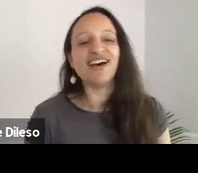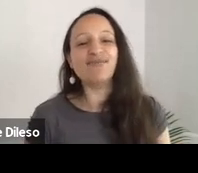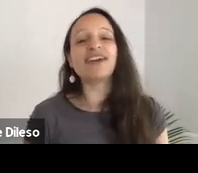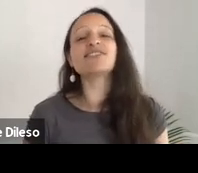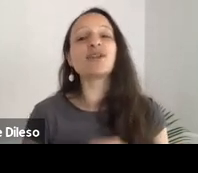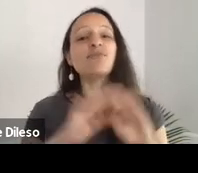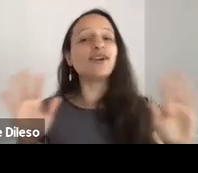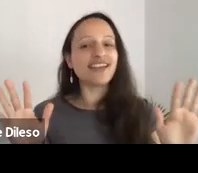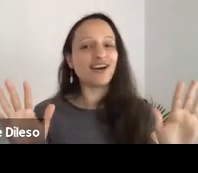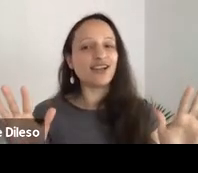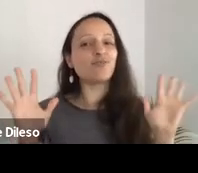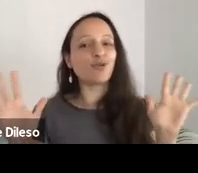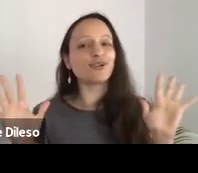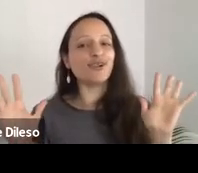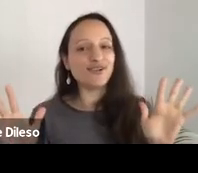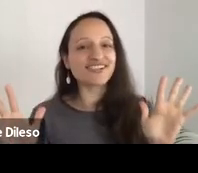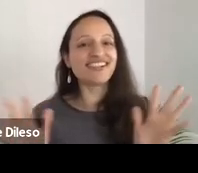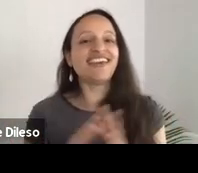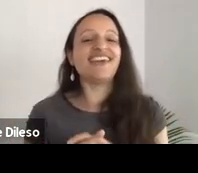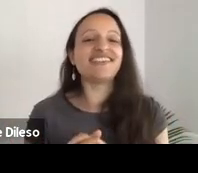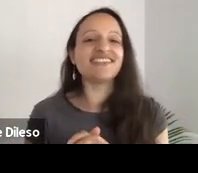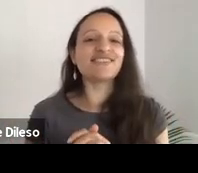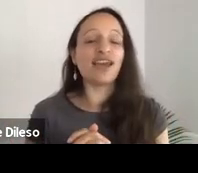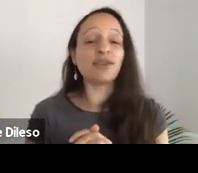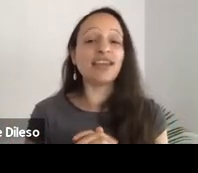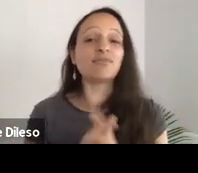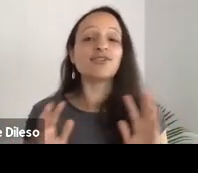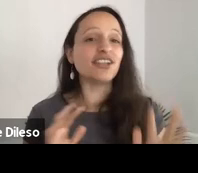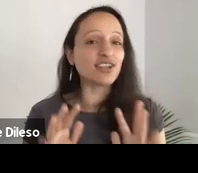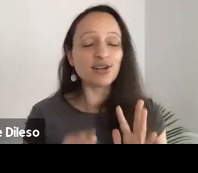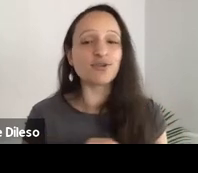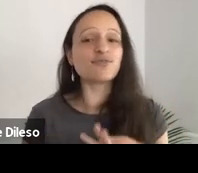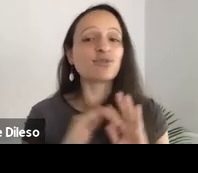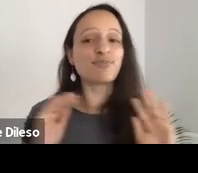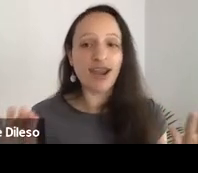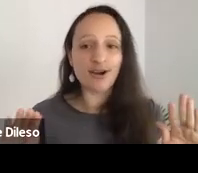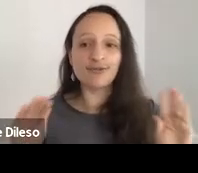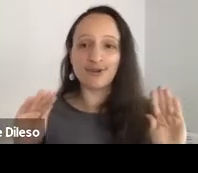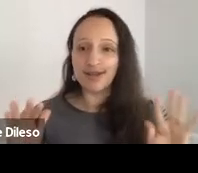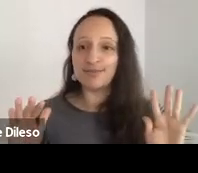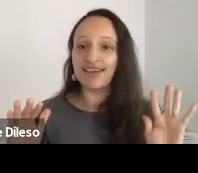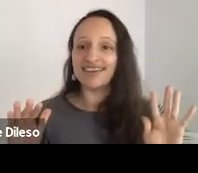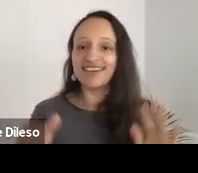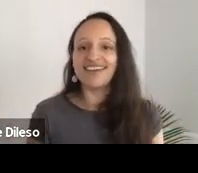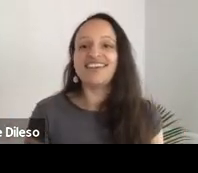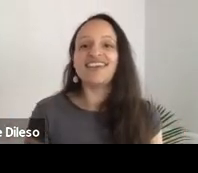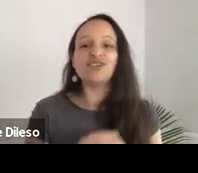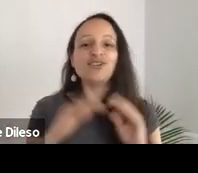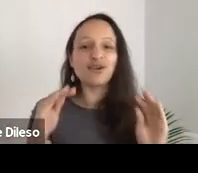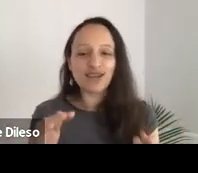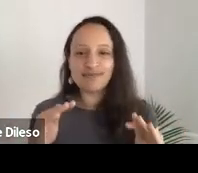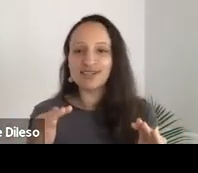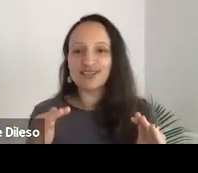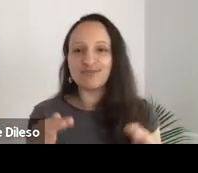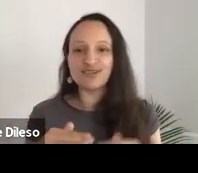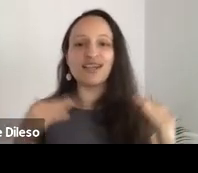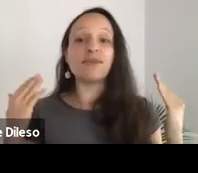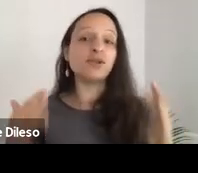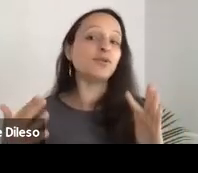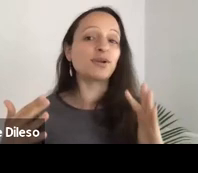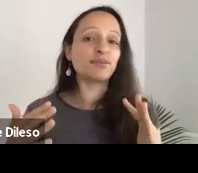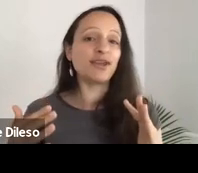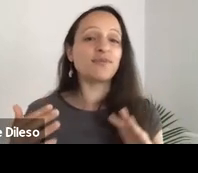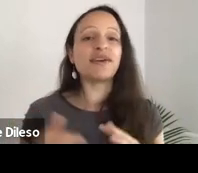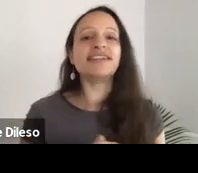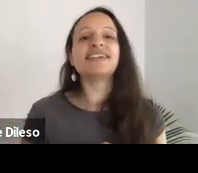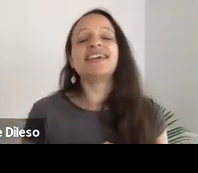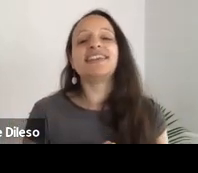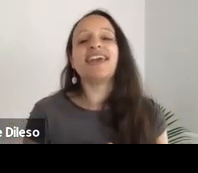And I just want to point out an important note that this family in particular was prepared for mud play. They knew they were coming to the museum they knew they were playing with mud.